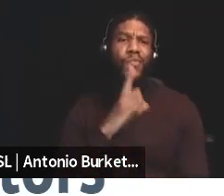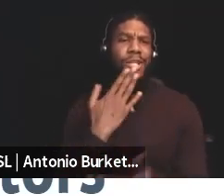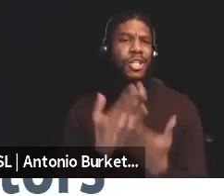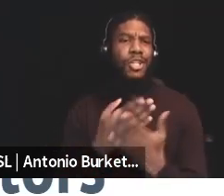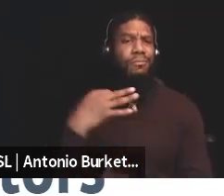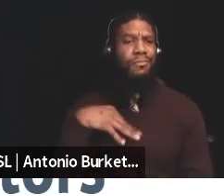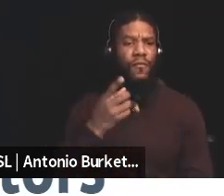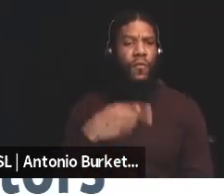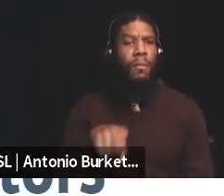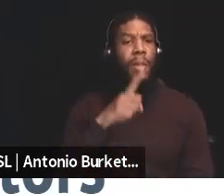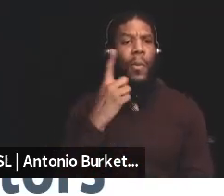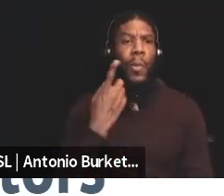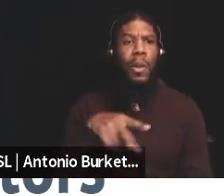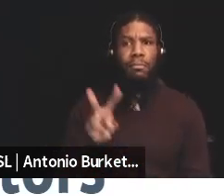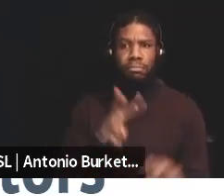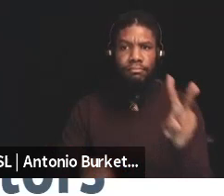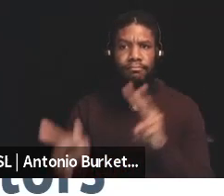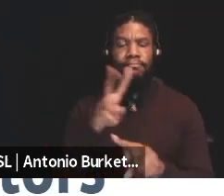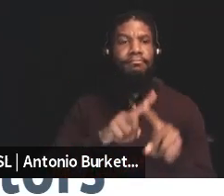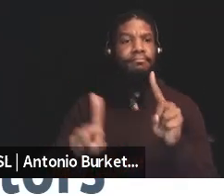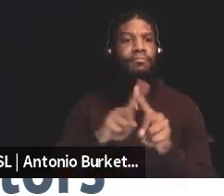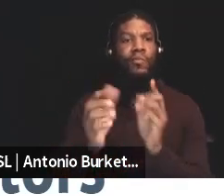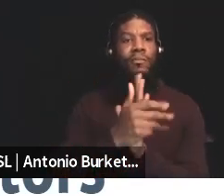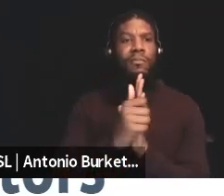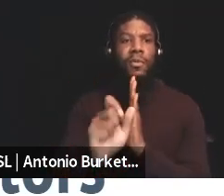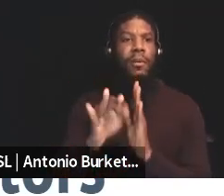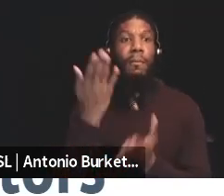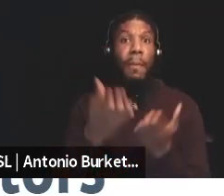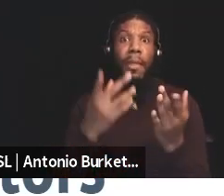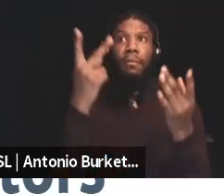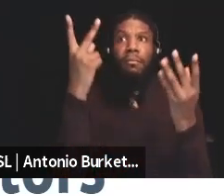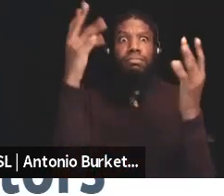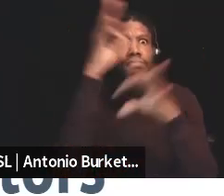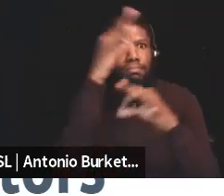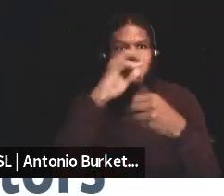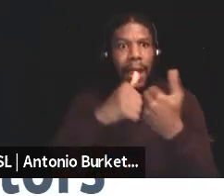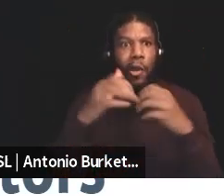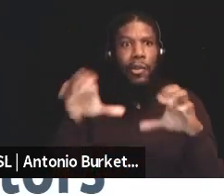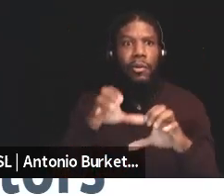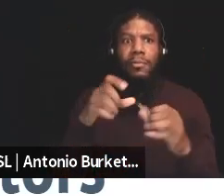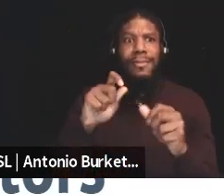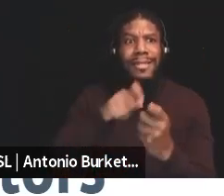look through skills that they might actually not even know how to do a specific thing. But that is